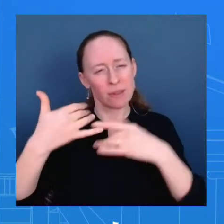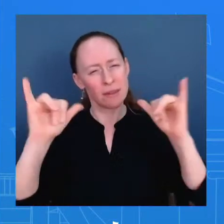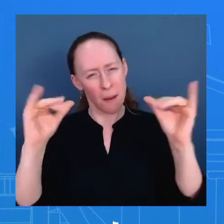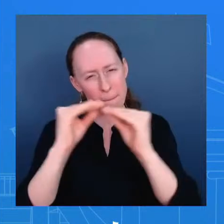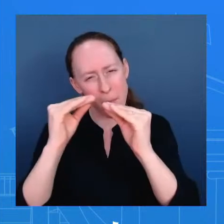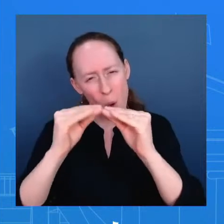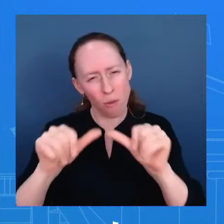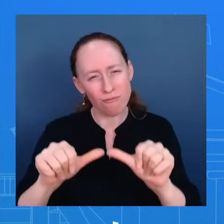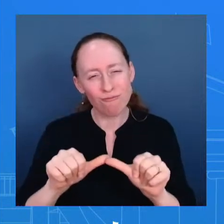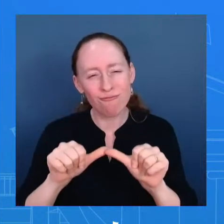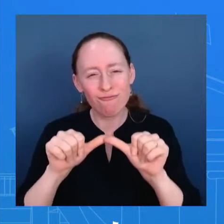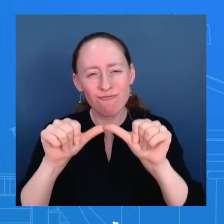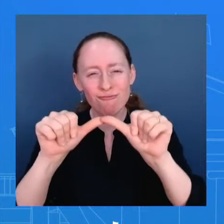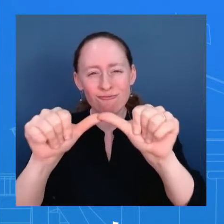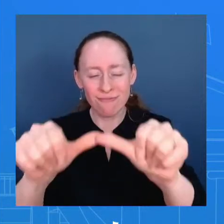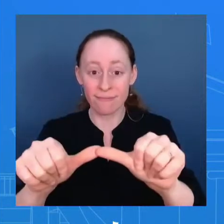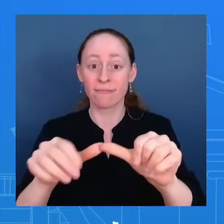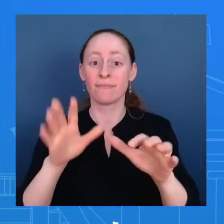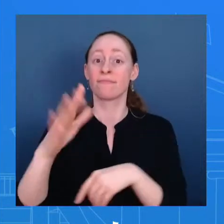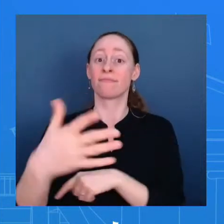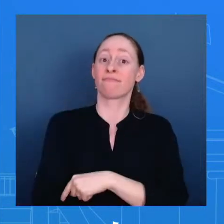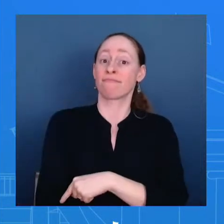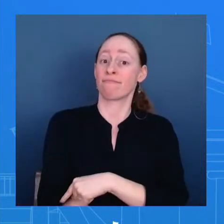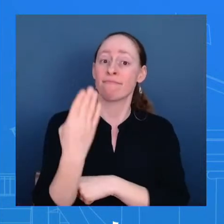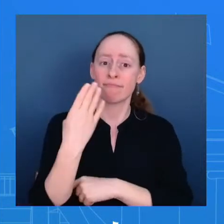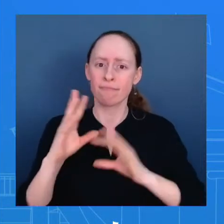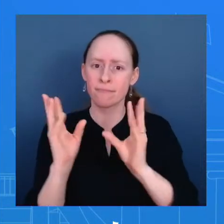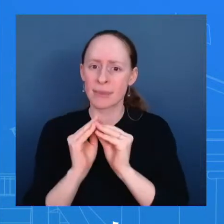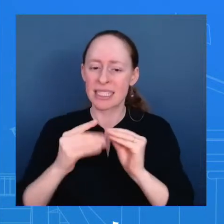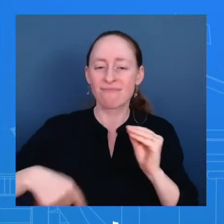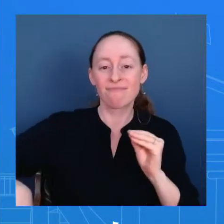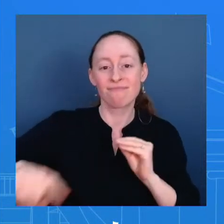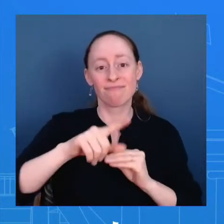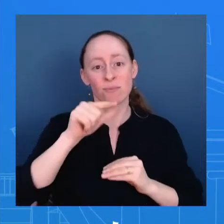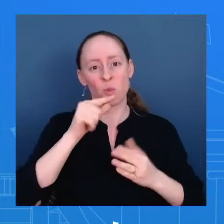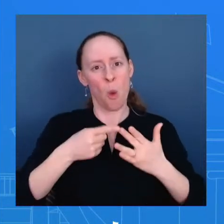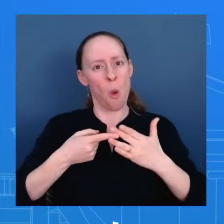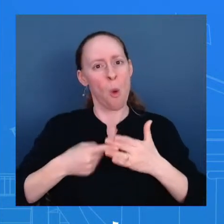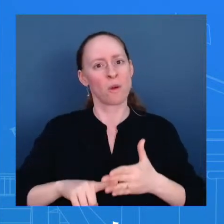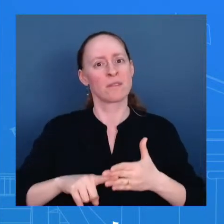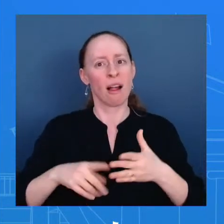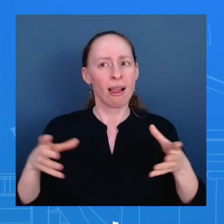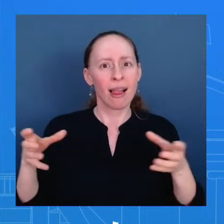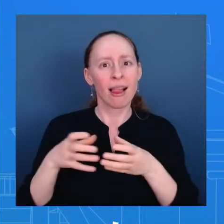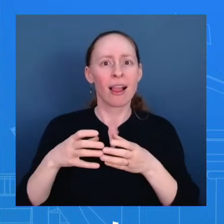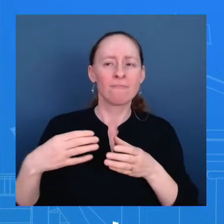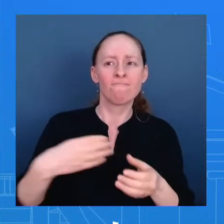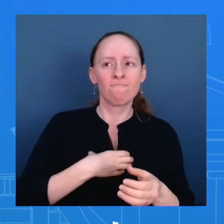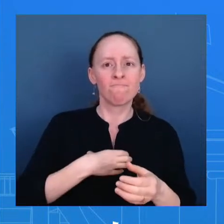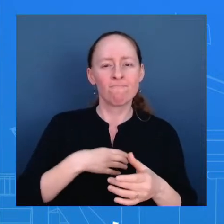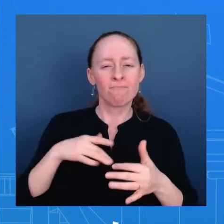and their families, as Karine mentioned, in the Oval Office. During the meeting, he commended them for changing our nation